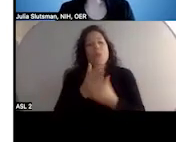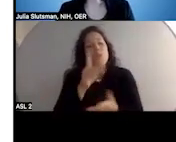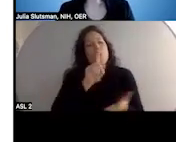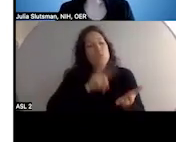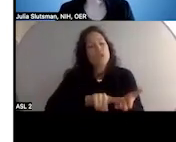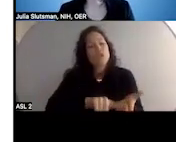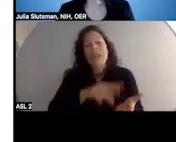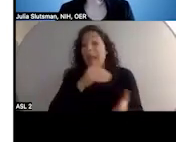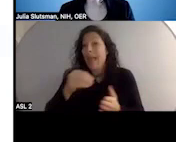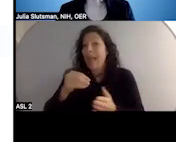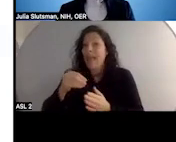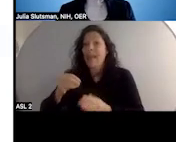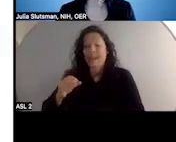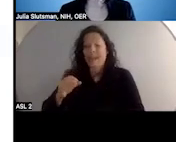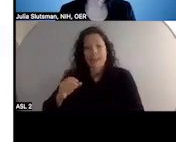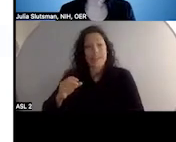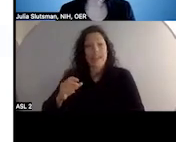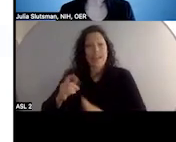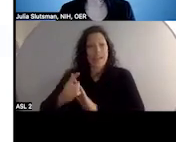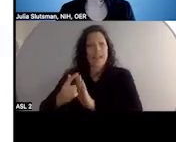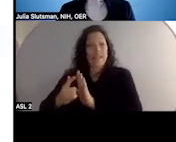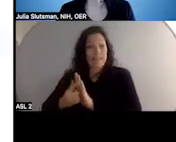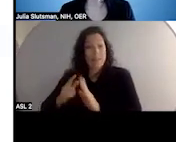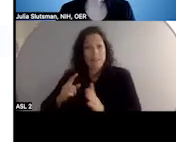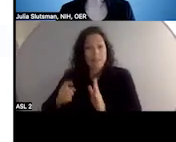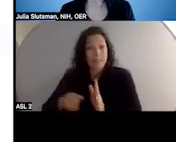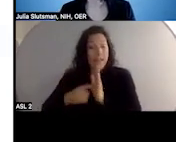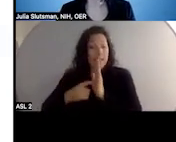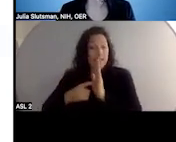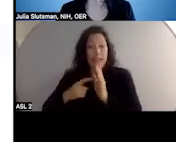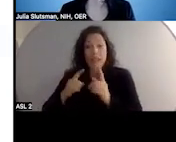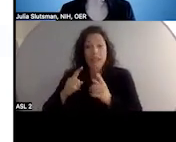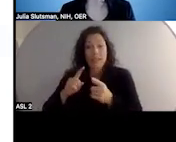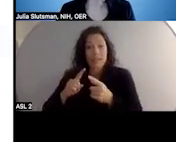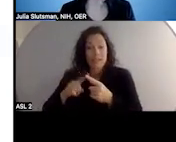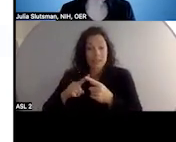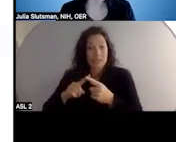to make publicly available results of research activities that are NIH-supported or conducted.